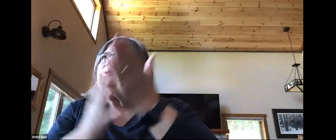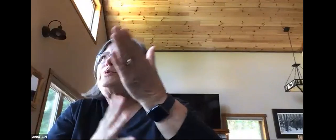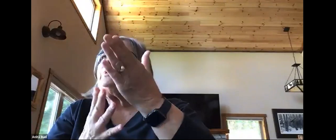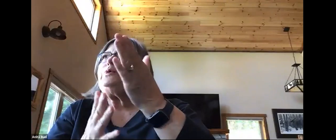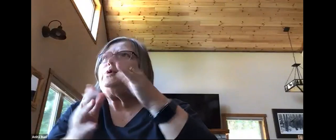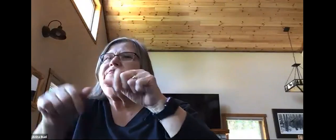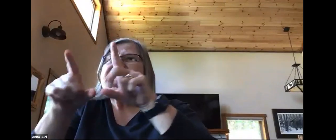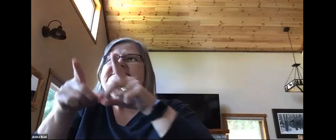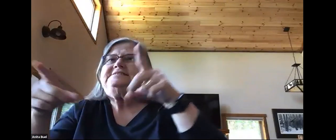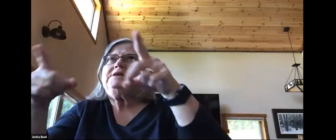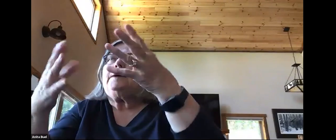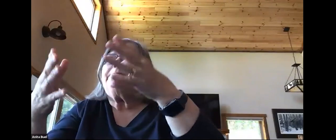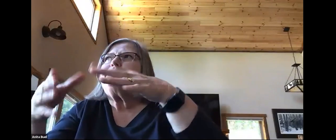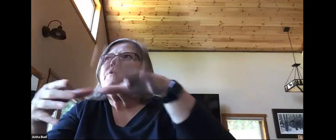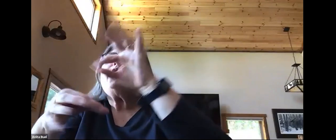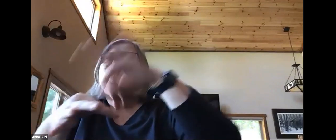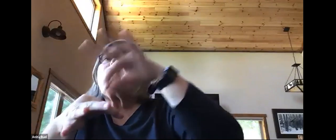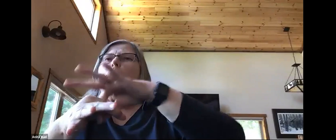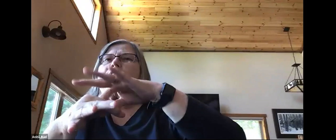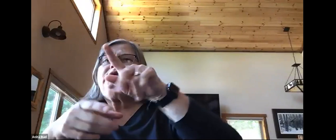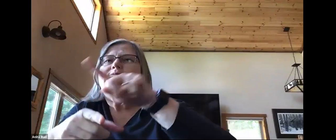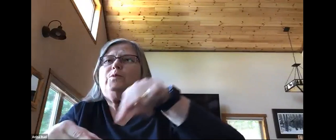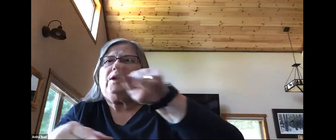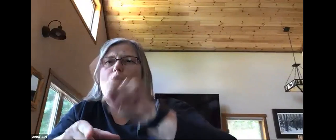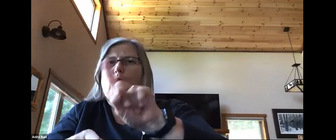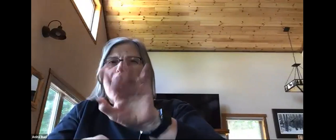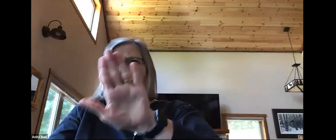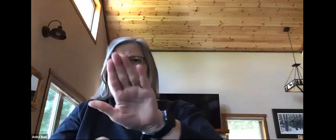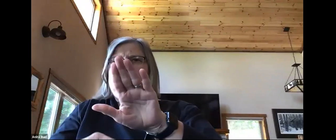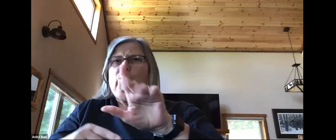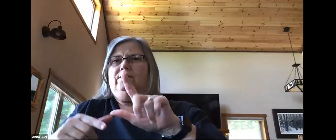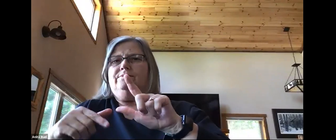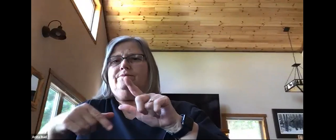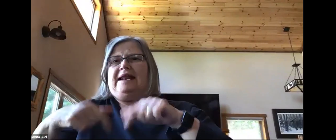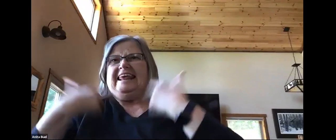I actually applied through the voting, where you go